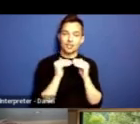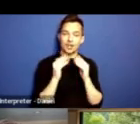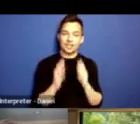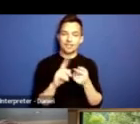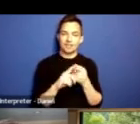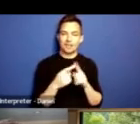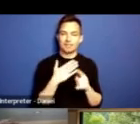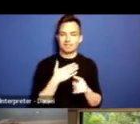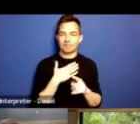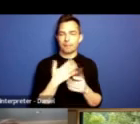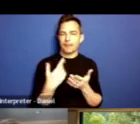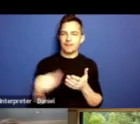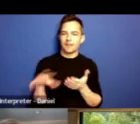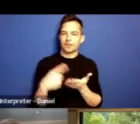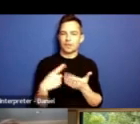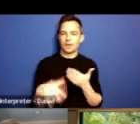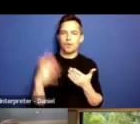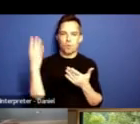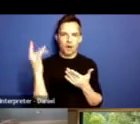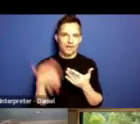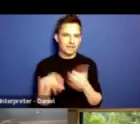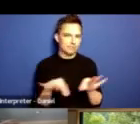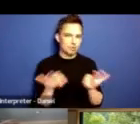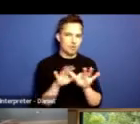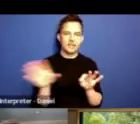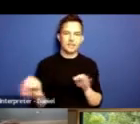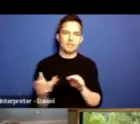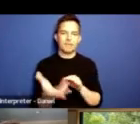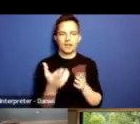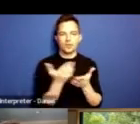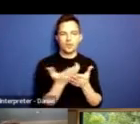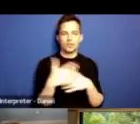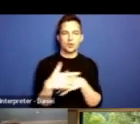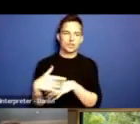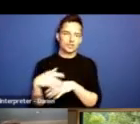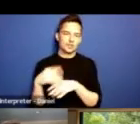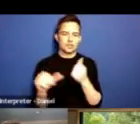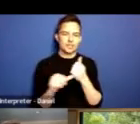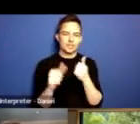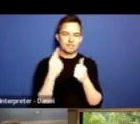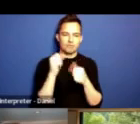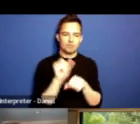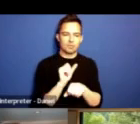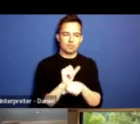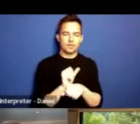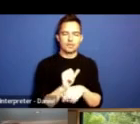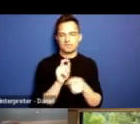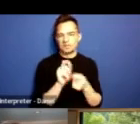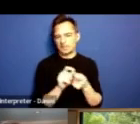we're going to talk about why that's so important and some resources to assist with employment particular to traumatic brain injury. But